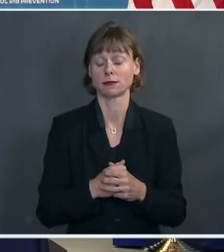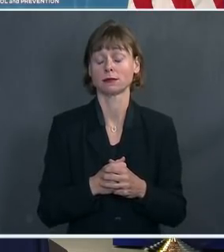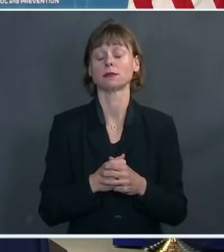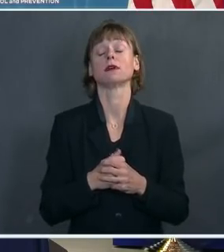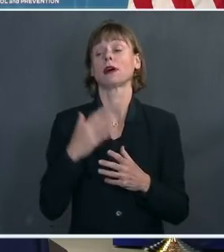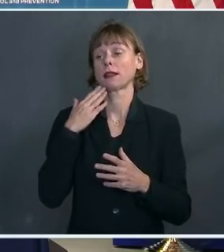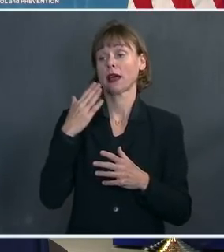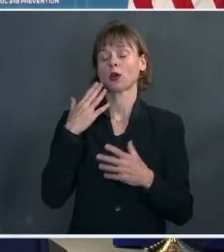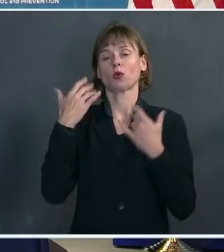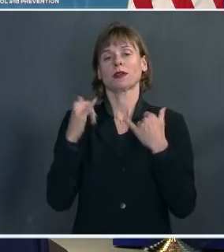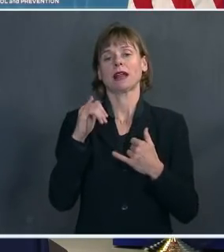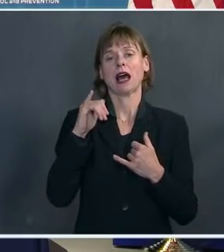Now we'll go to Ed O'Keefe at CBS.